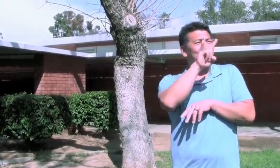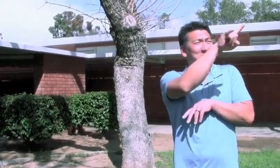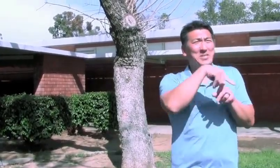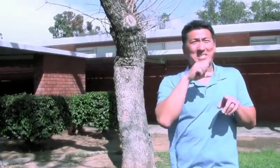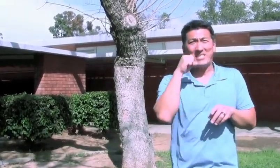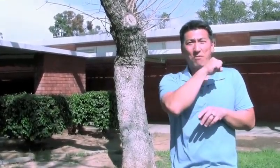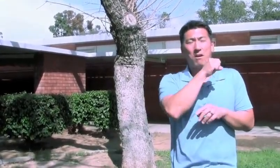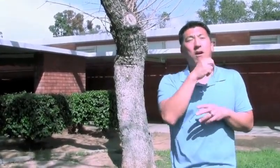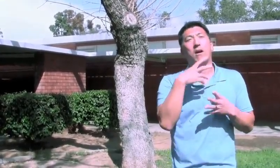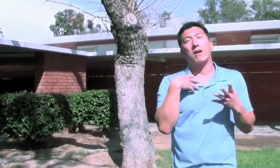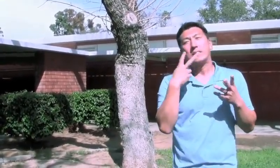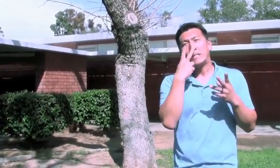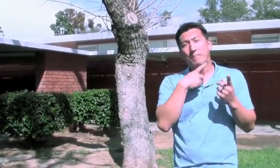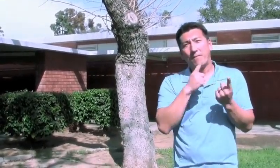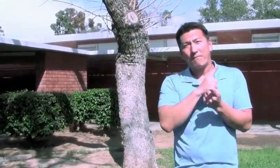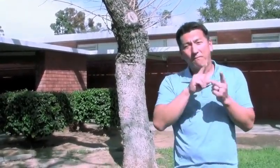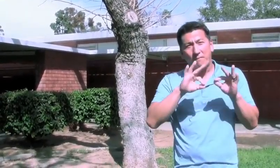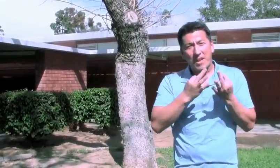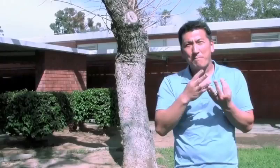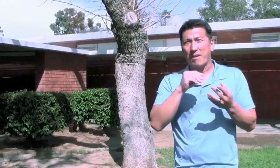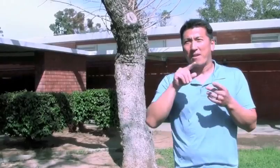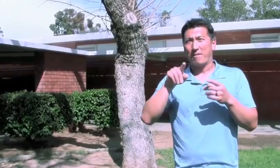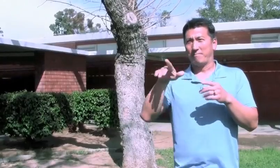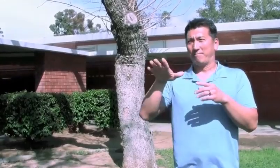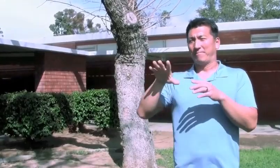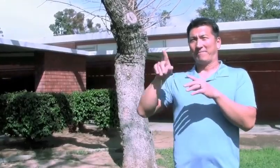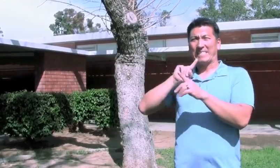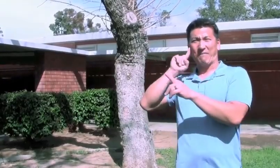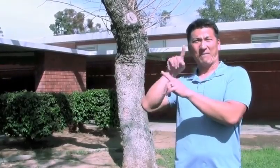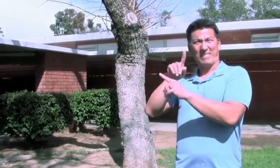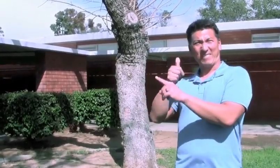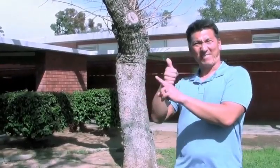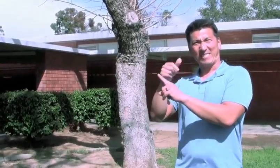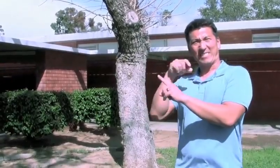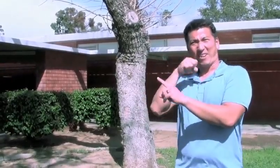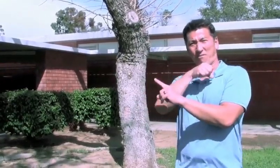as well as my own. Then, I had a chance to go to Taiwan and meet my family and deaf people there.